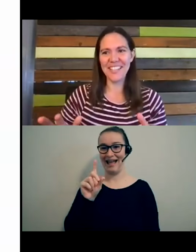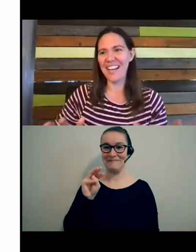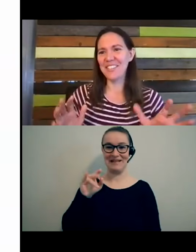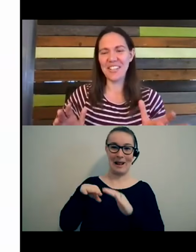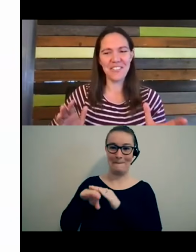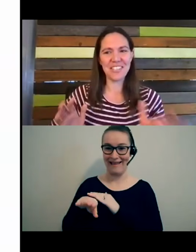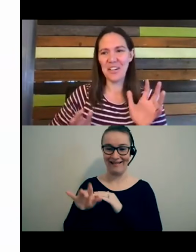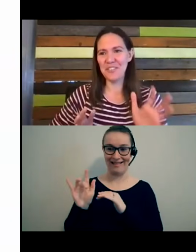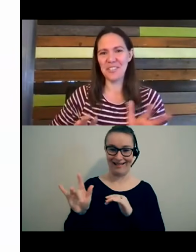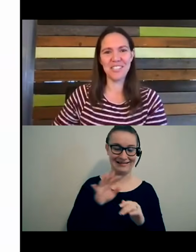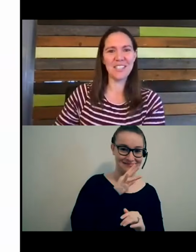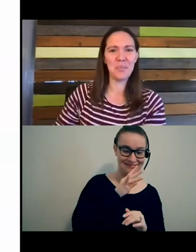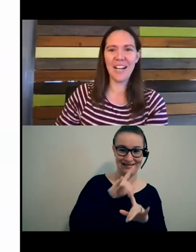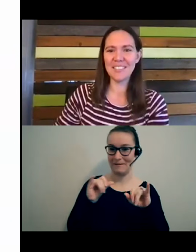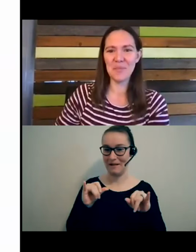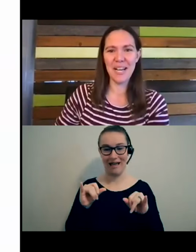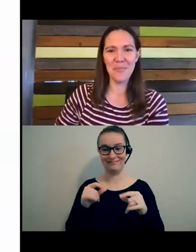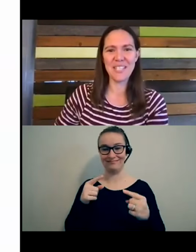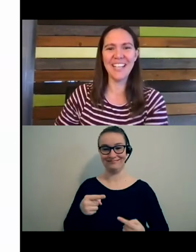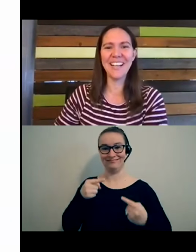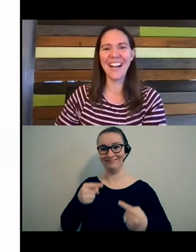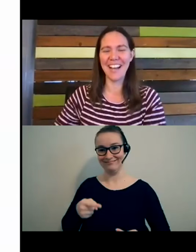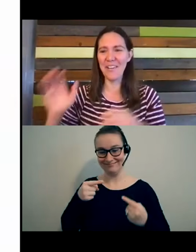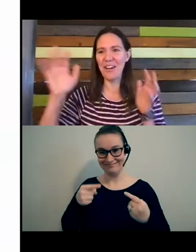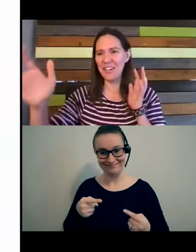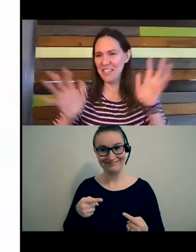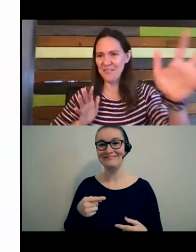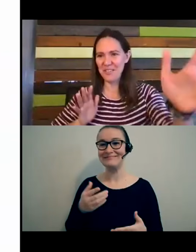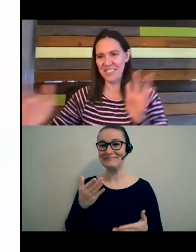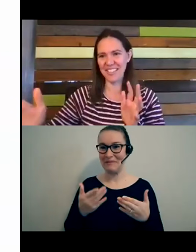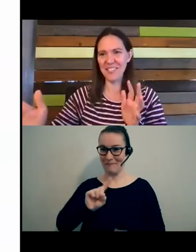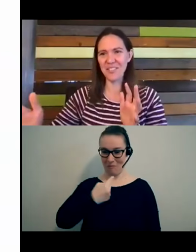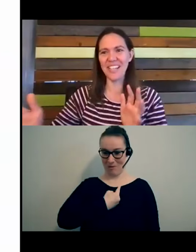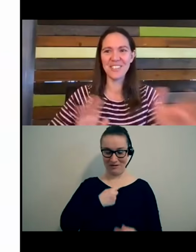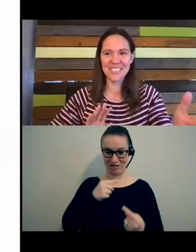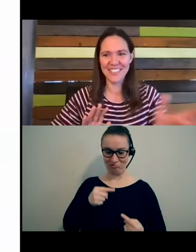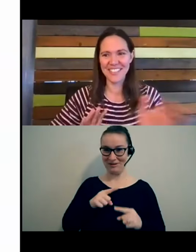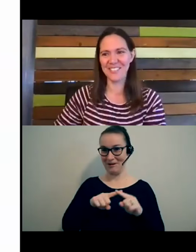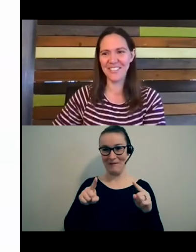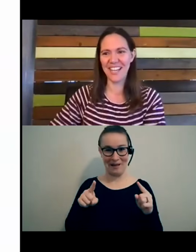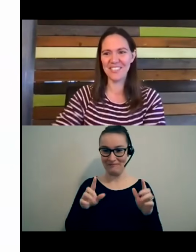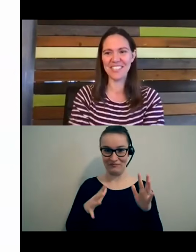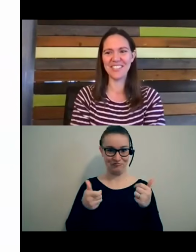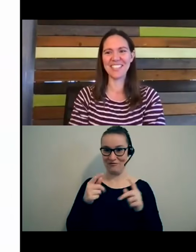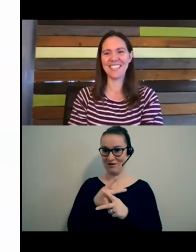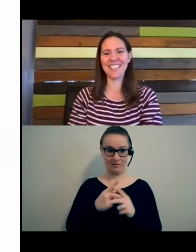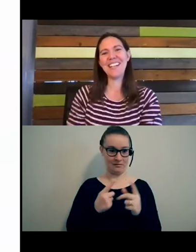I don't know if that is hard for anyone else, but I sometimes have a hard time focusing. Like, what is going on and what do I have to do.